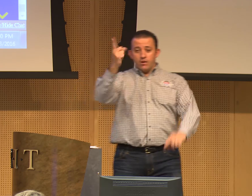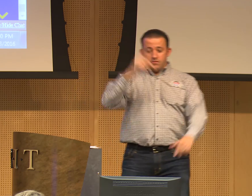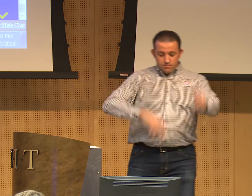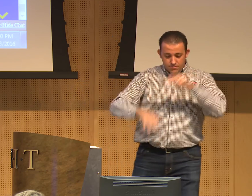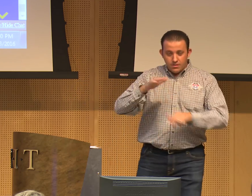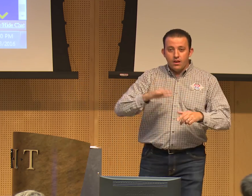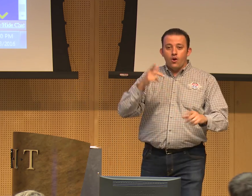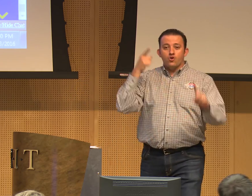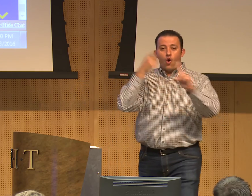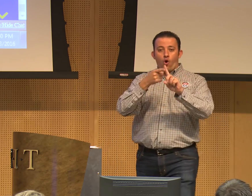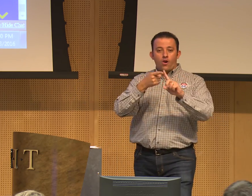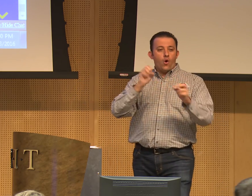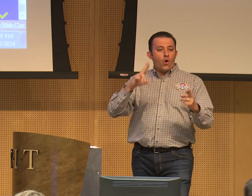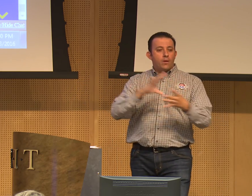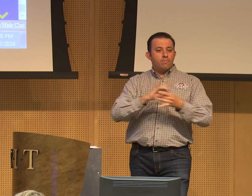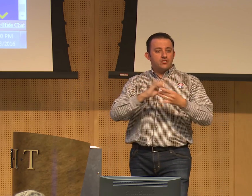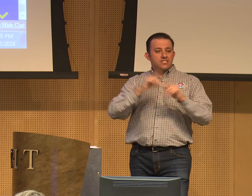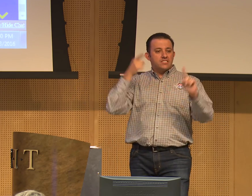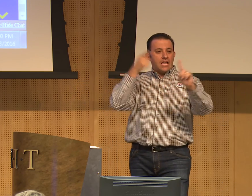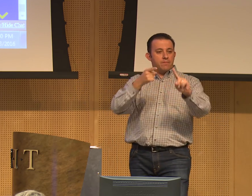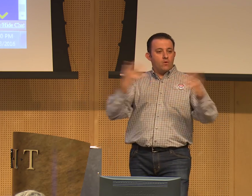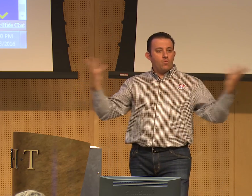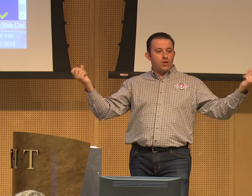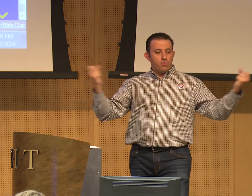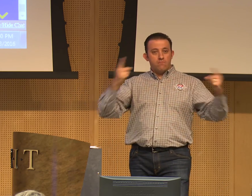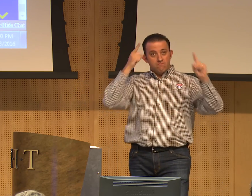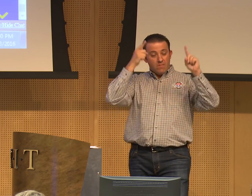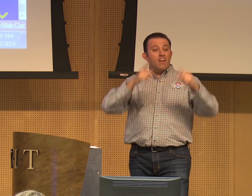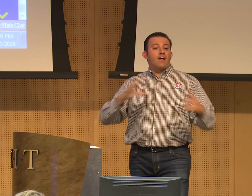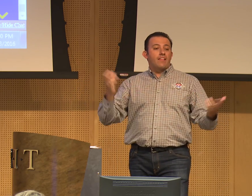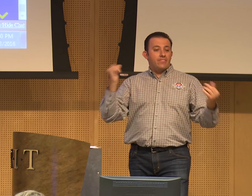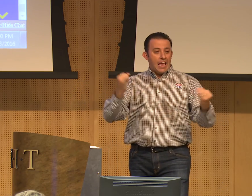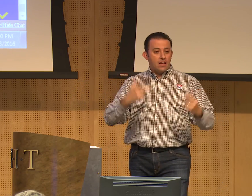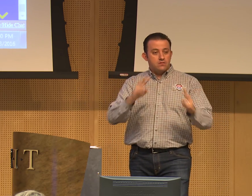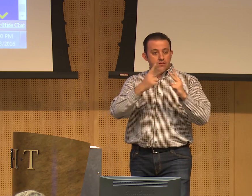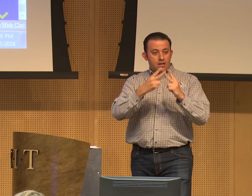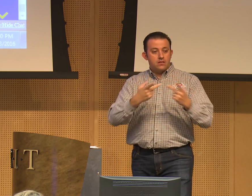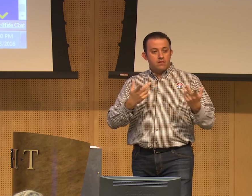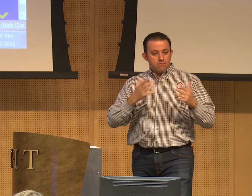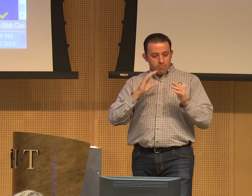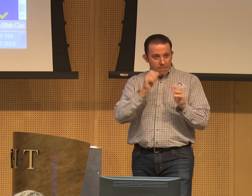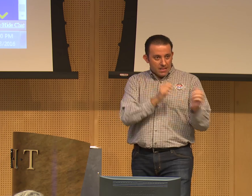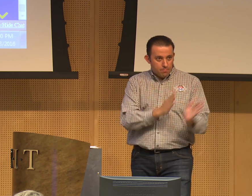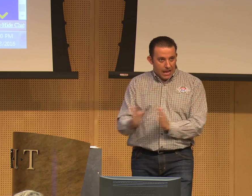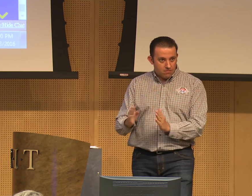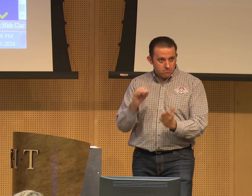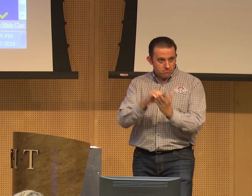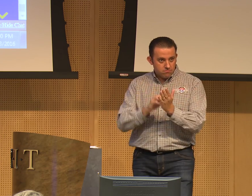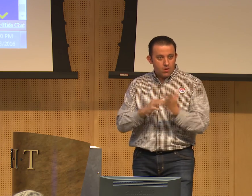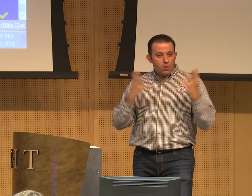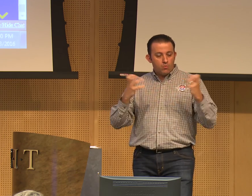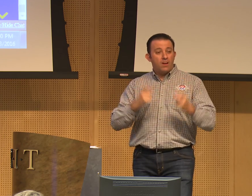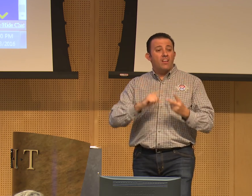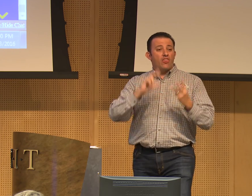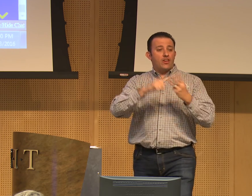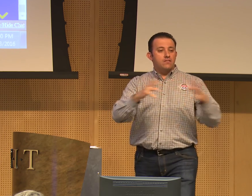OK. Right. You have to think about your message statement, your mission statement. What's your goal? You have to have a plan of action.